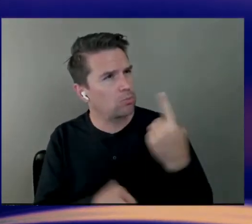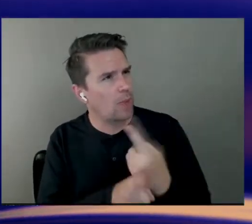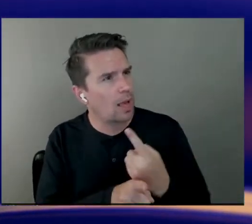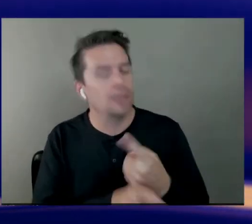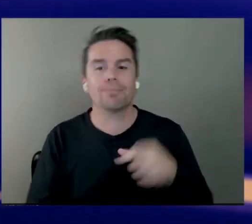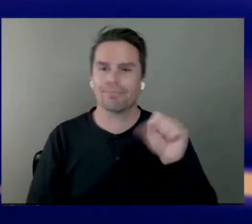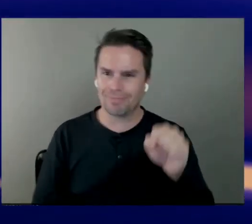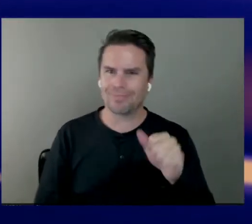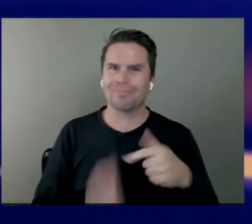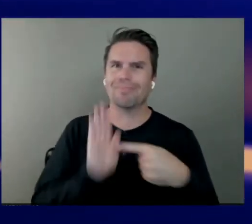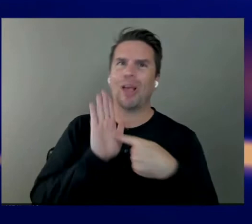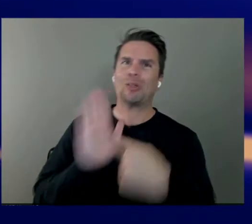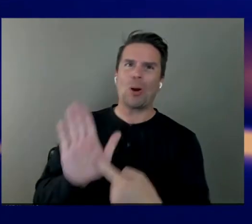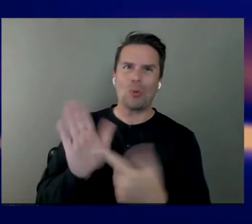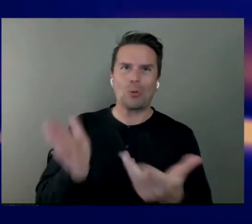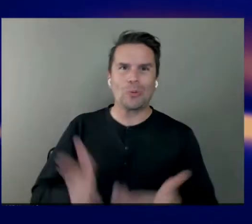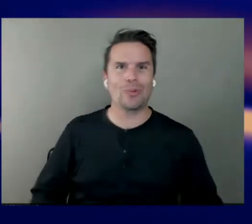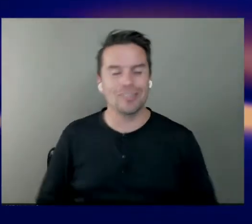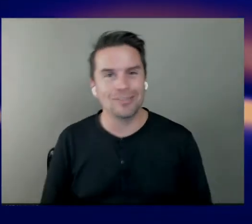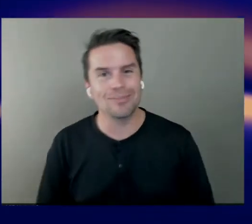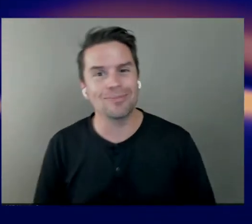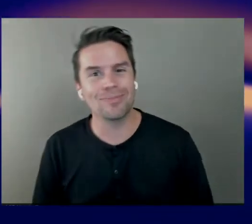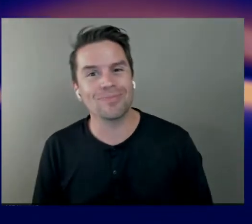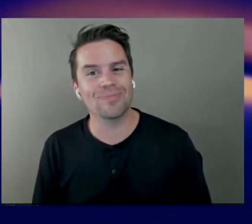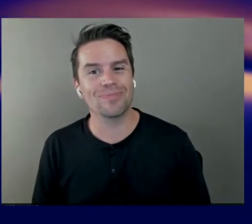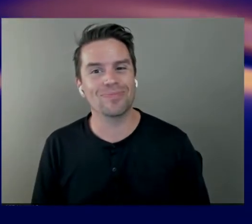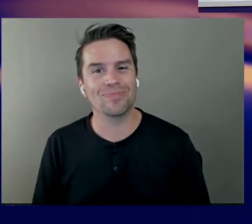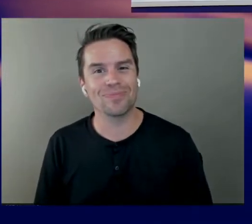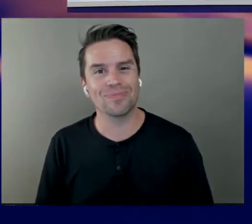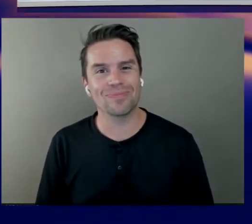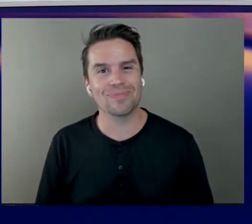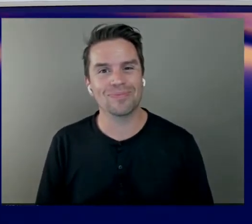Okay, I love to see, love to experience.